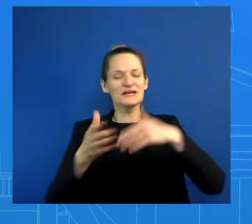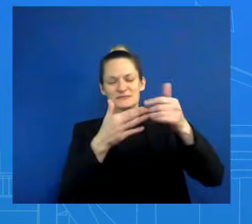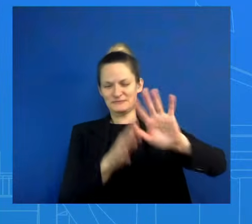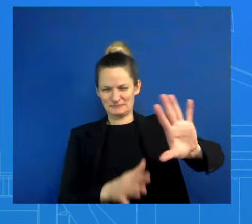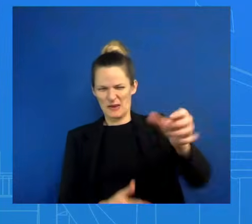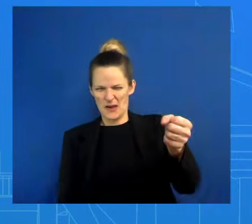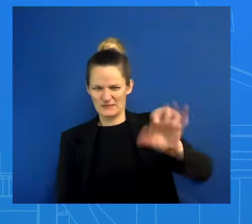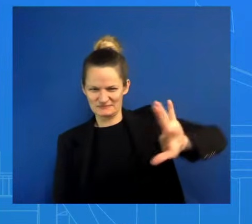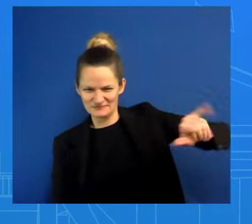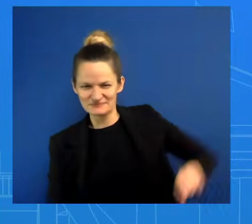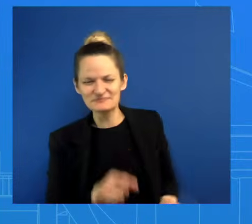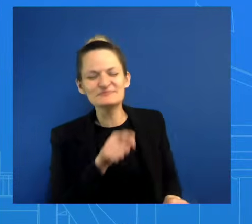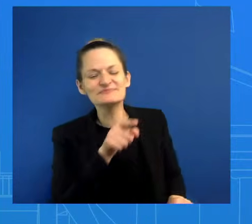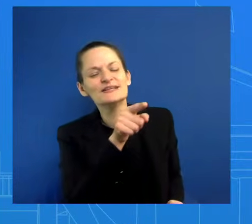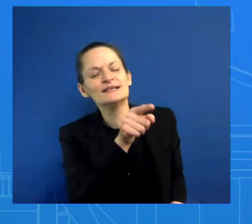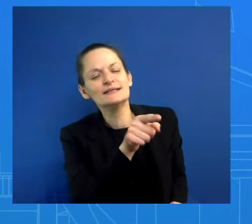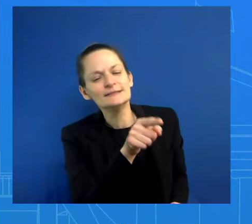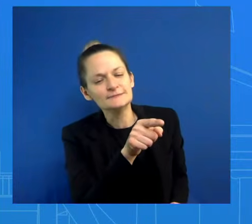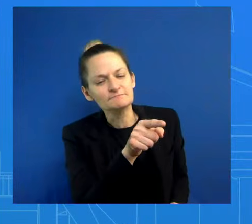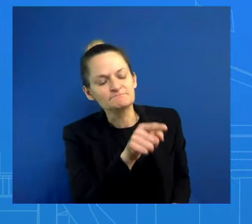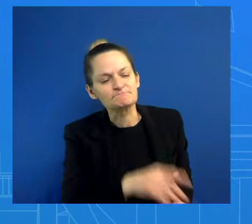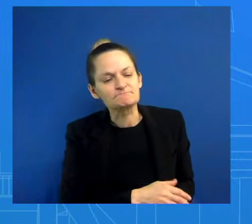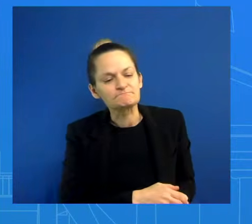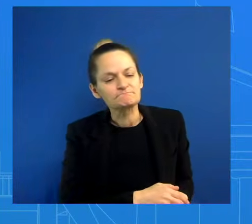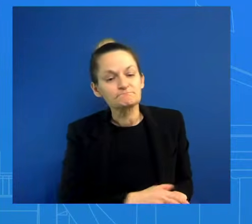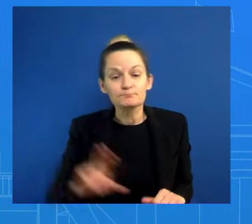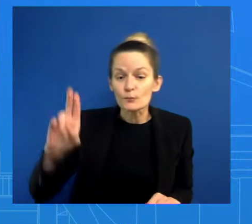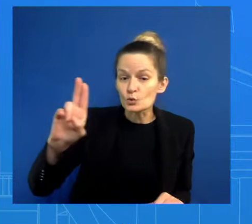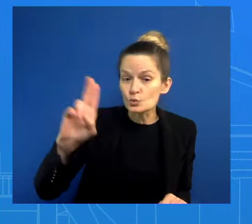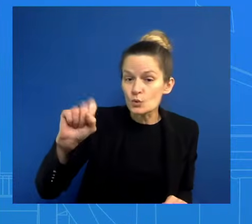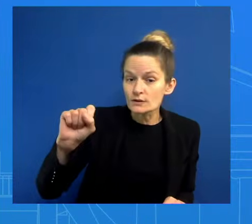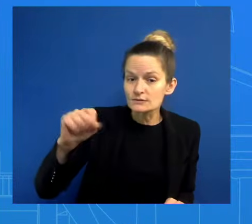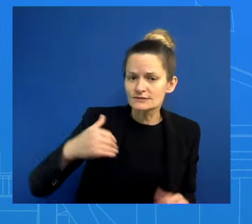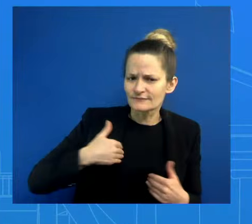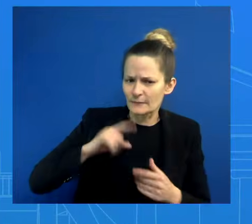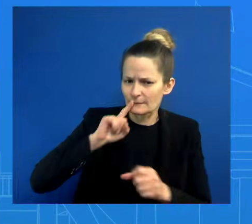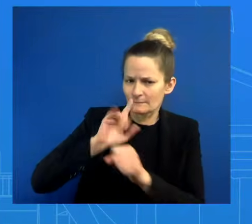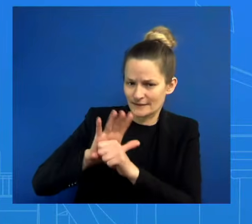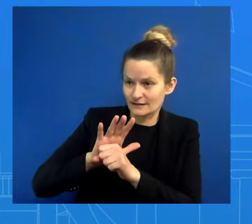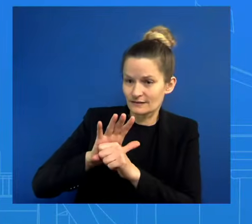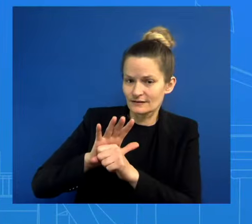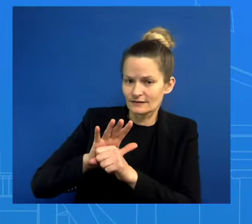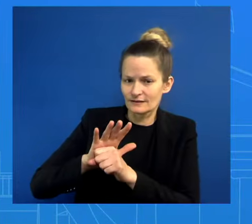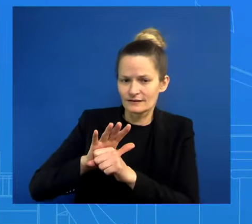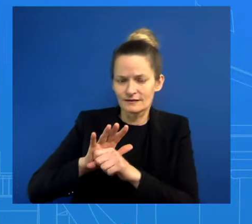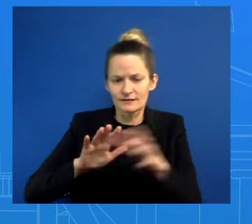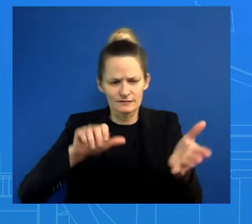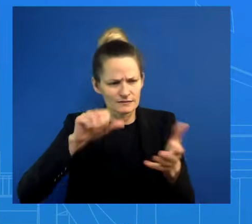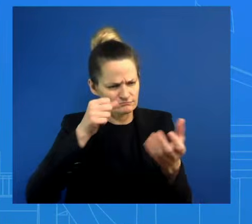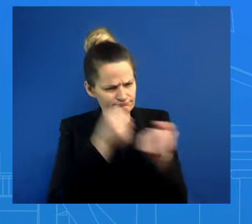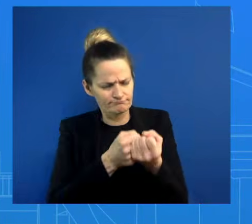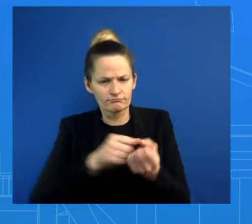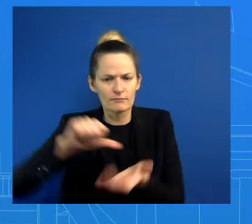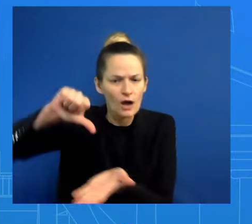and imposing costs on those responsible for the brutal crackdown. We continue to coordinate with allies and partners